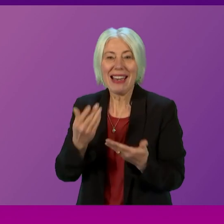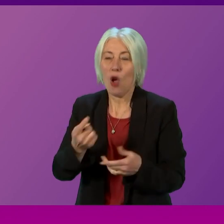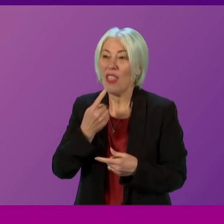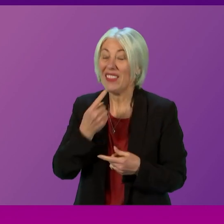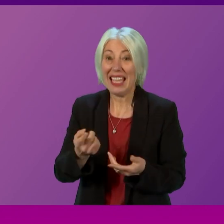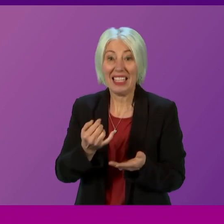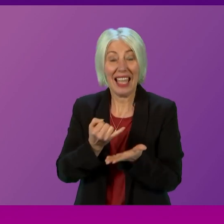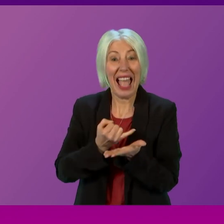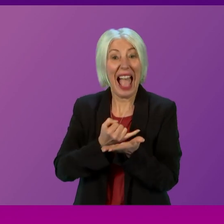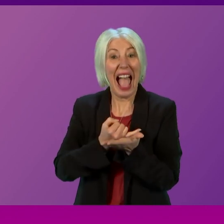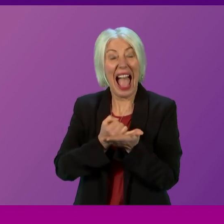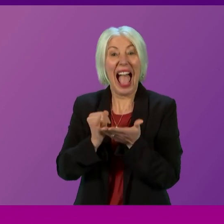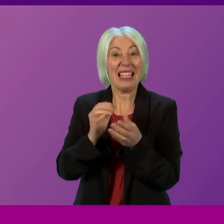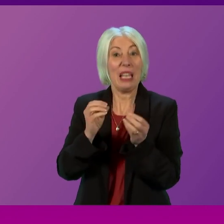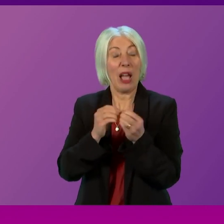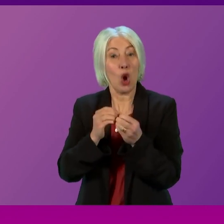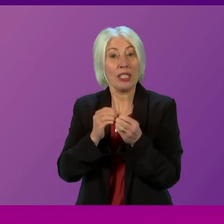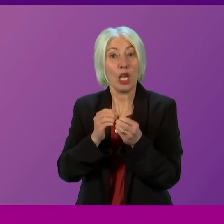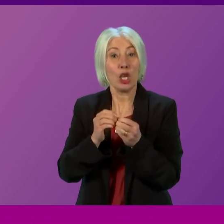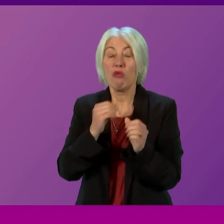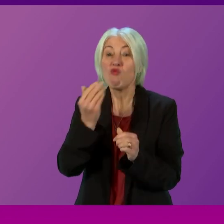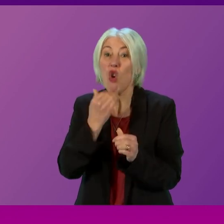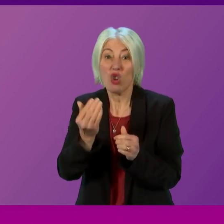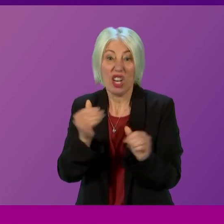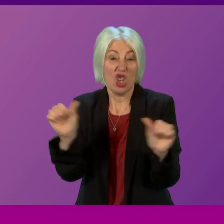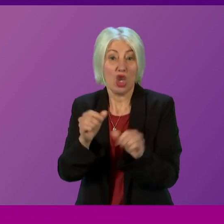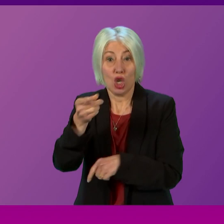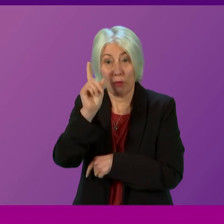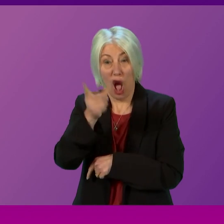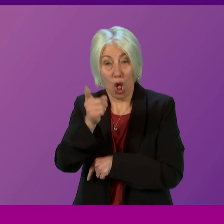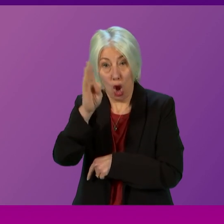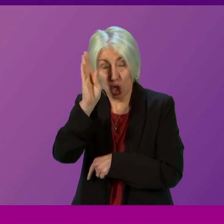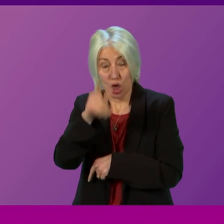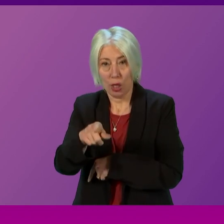shortage alert. Can the First Minister tell us whether Humza Yousaf was wrong? Will she